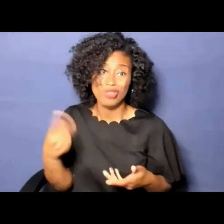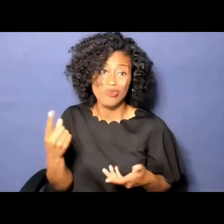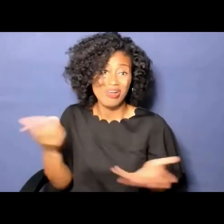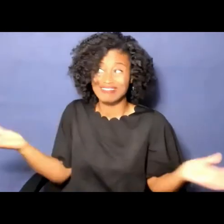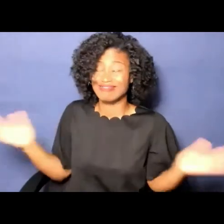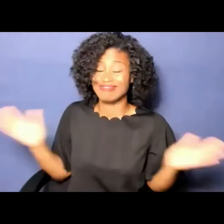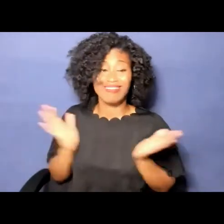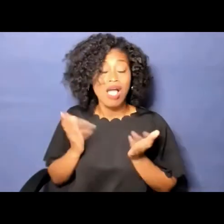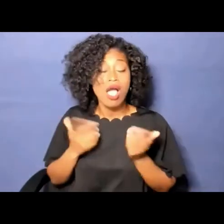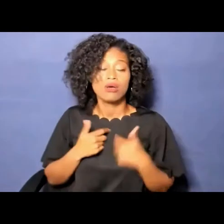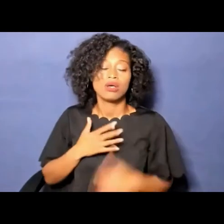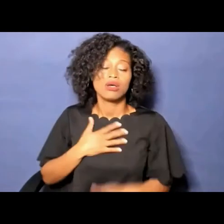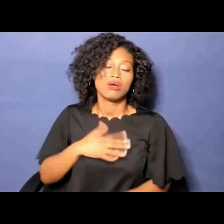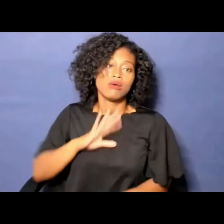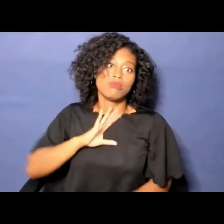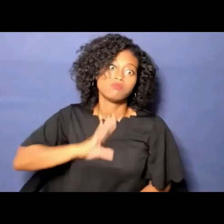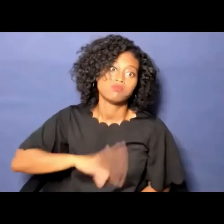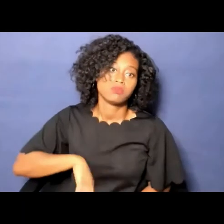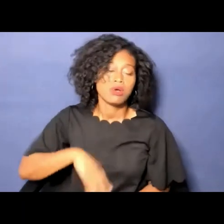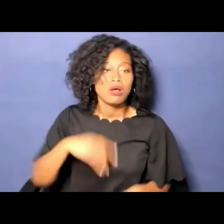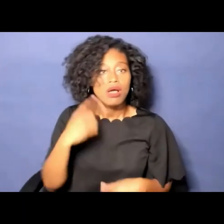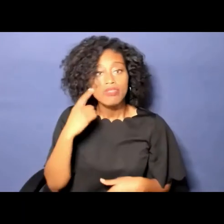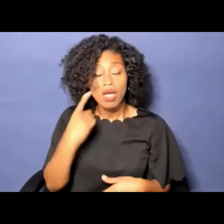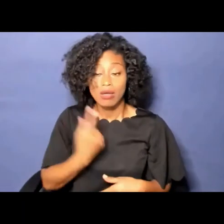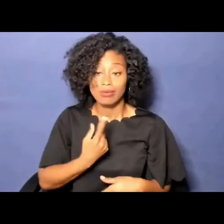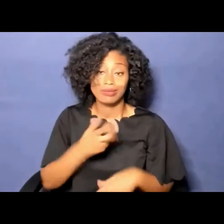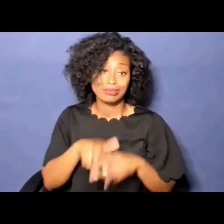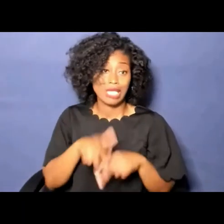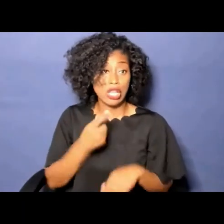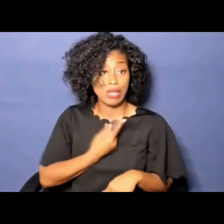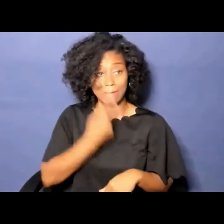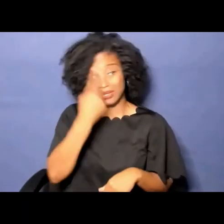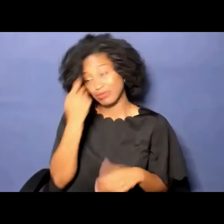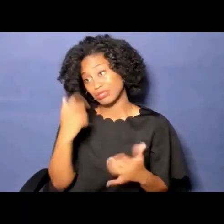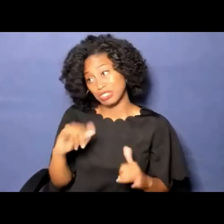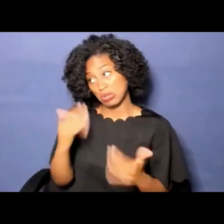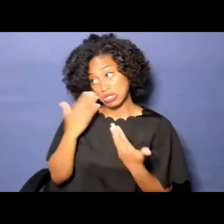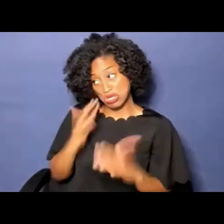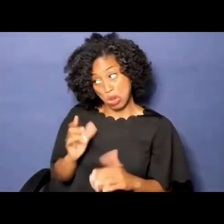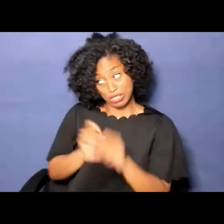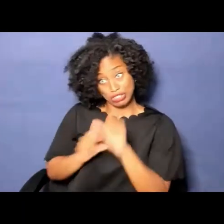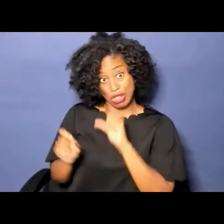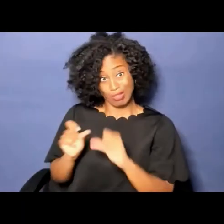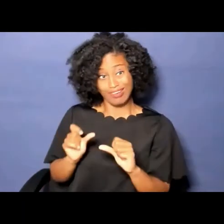probably thought I was sitting alone because they were still strangers, but I studied their